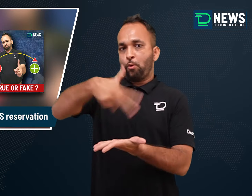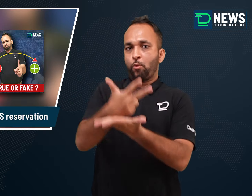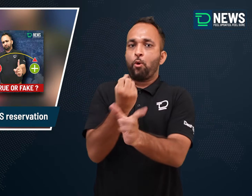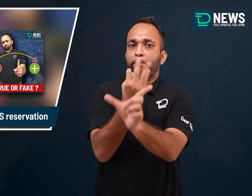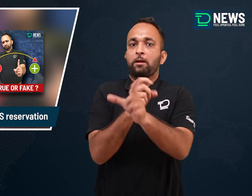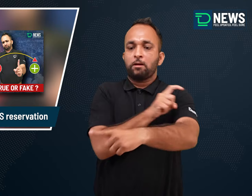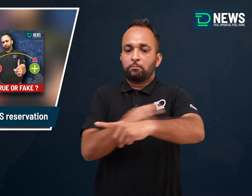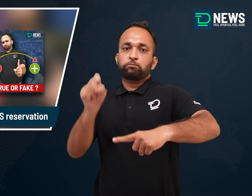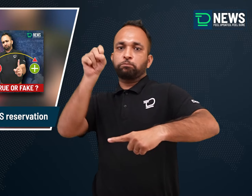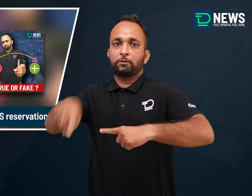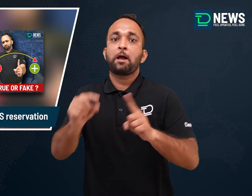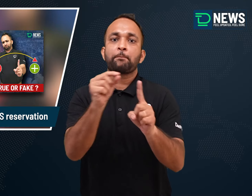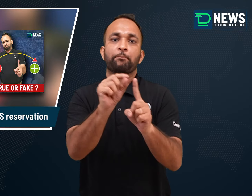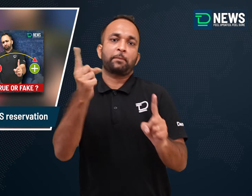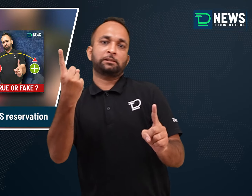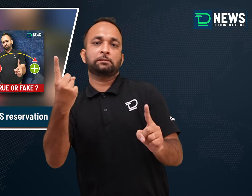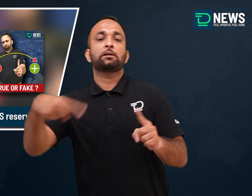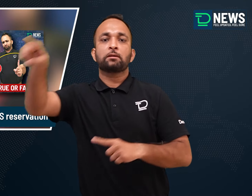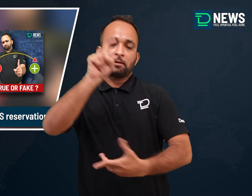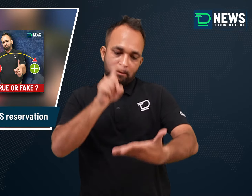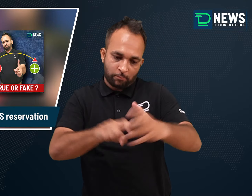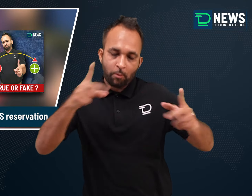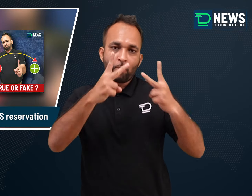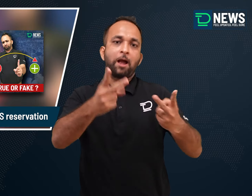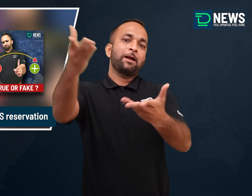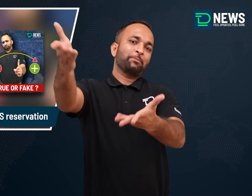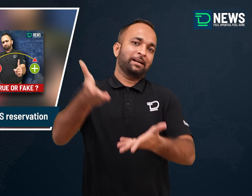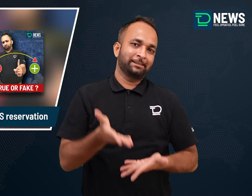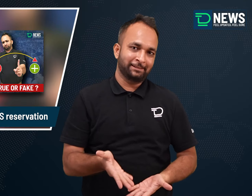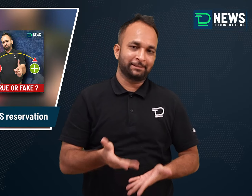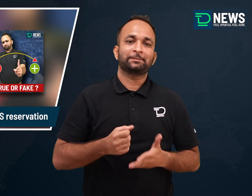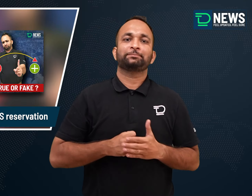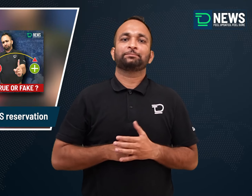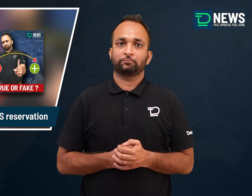Part 1 link is given below.